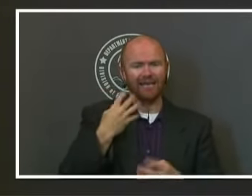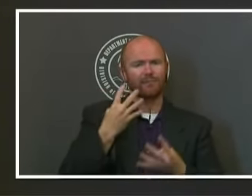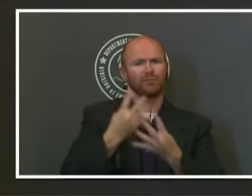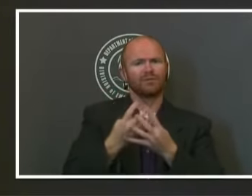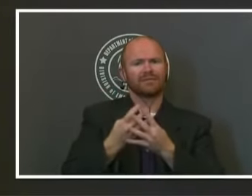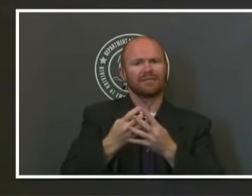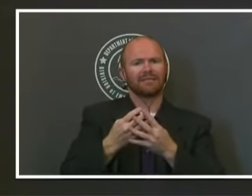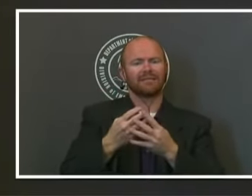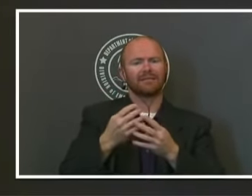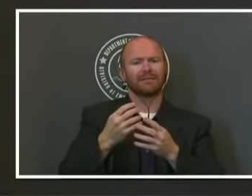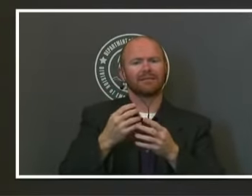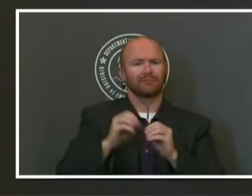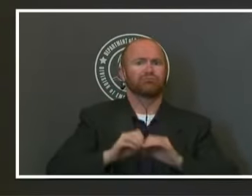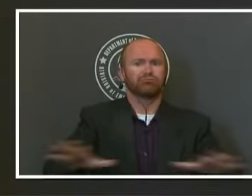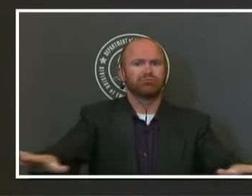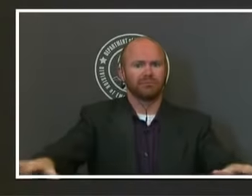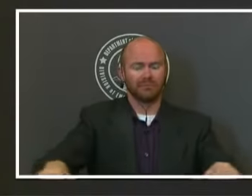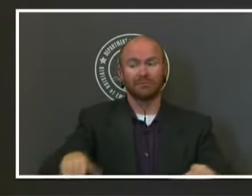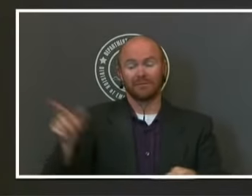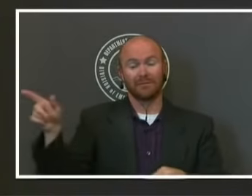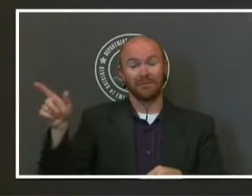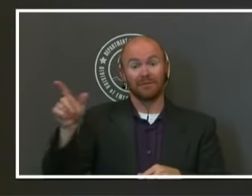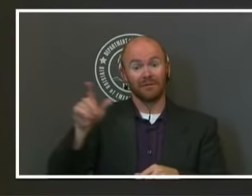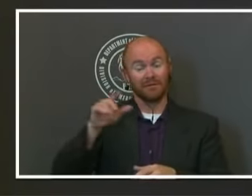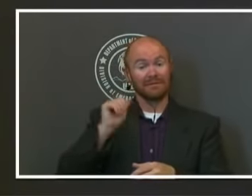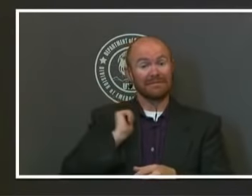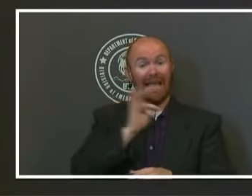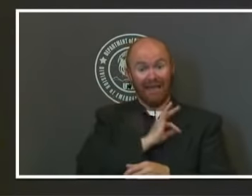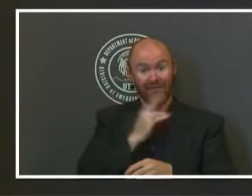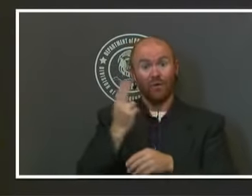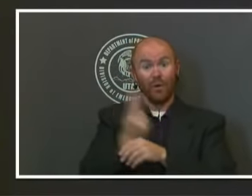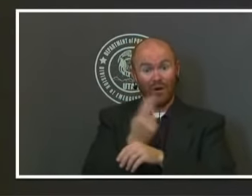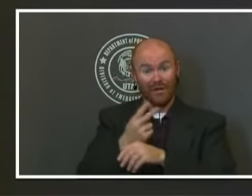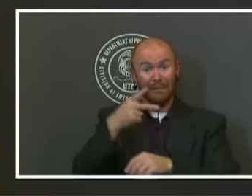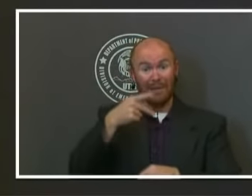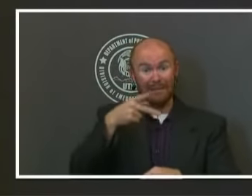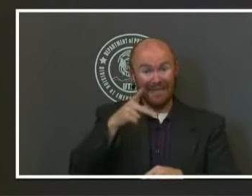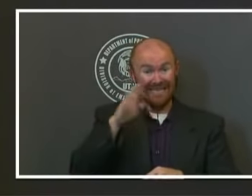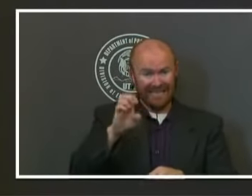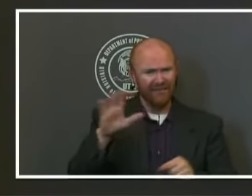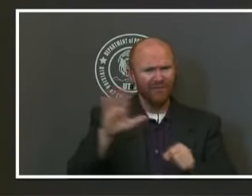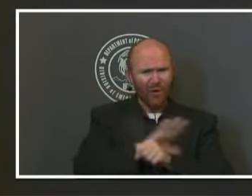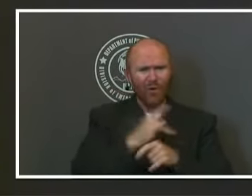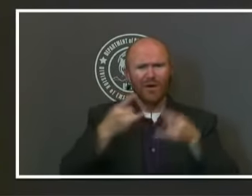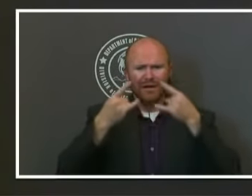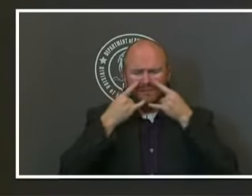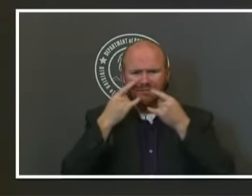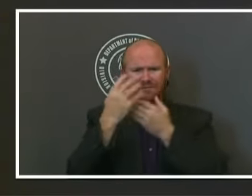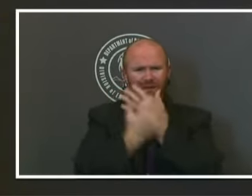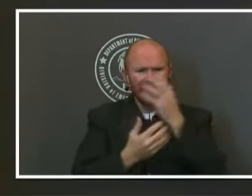prison who were wearing it full PP while caring for inmates